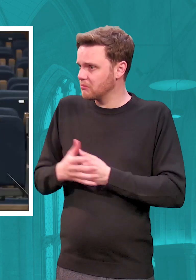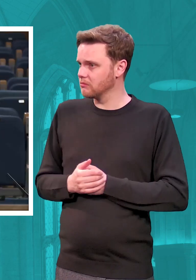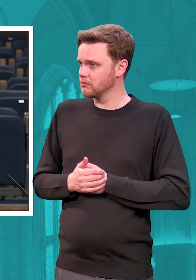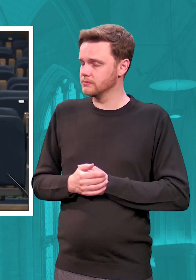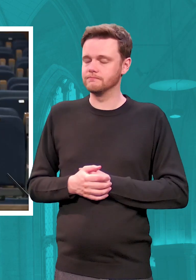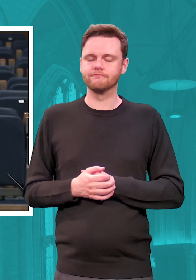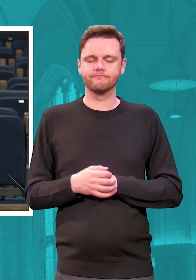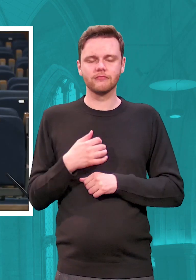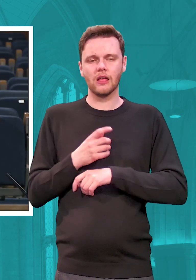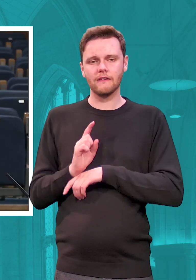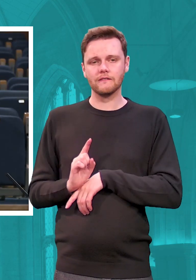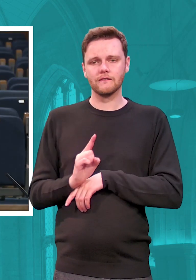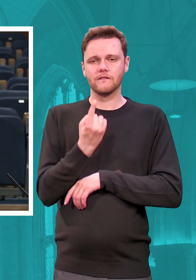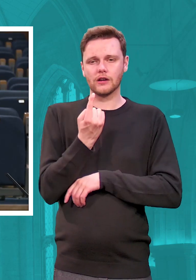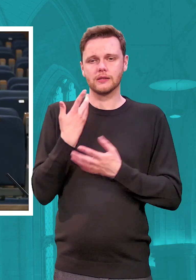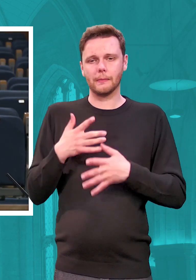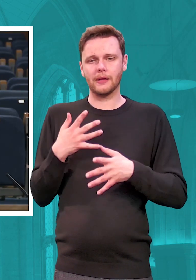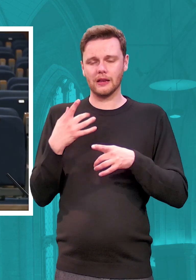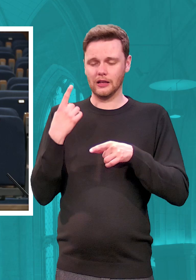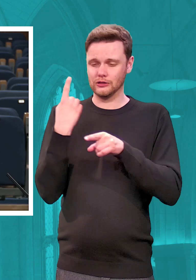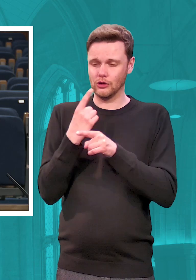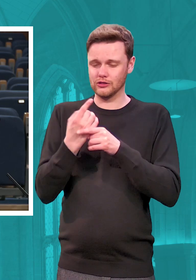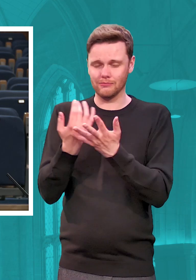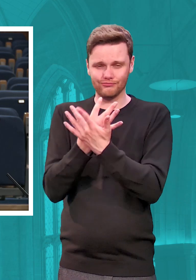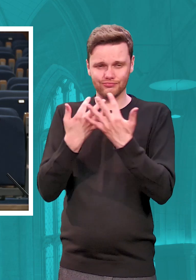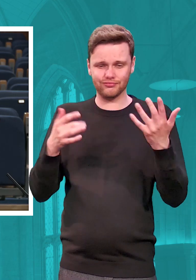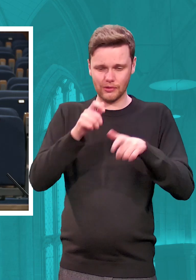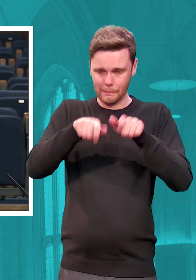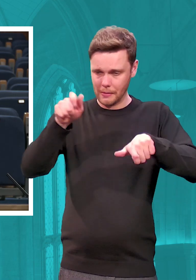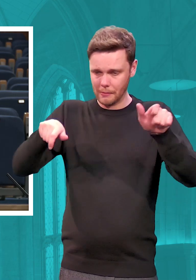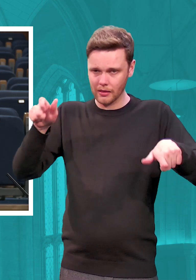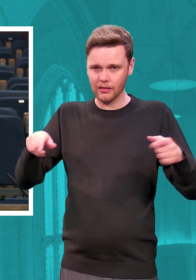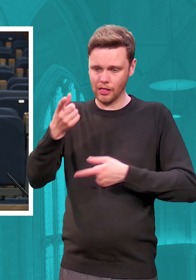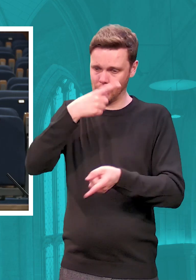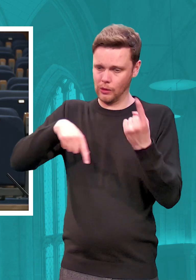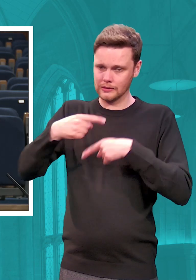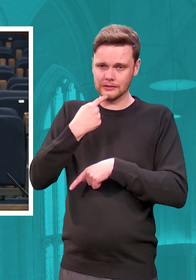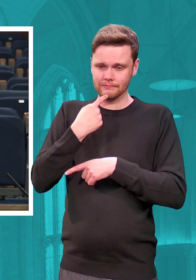Firstly, I've spoken to scores of people who have told me of the challenges they are facing,